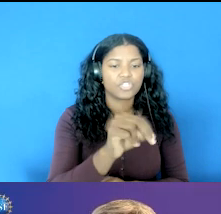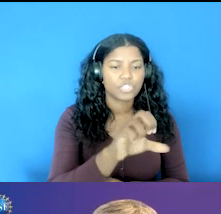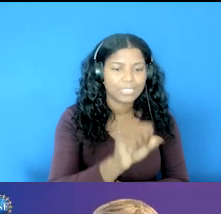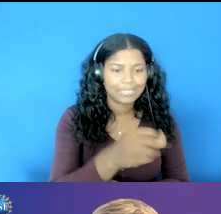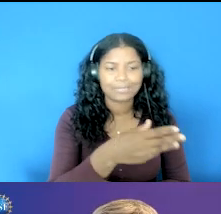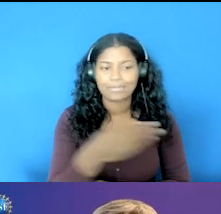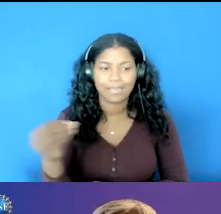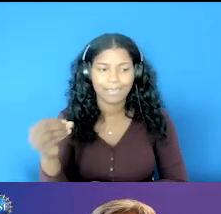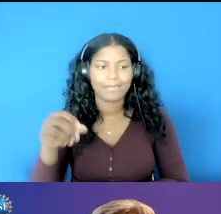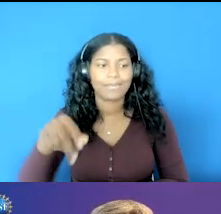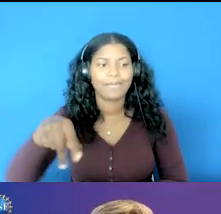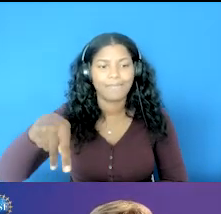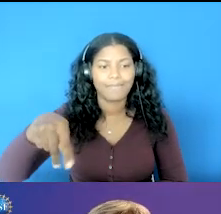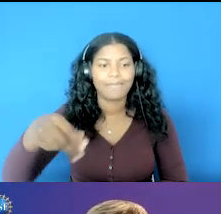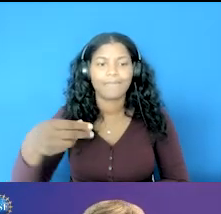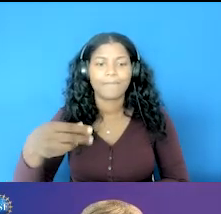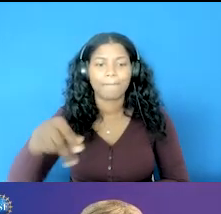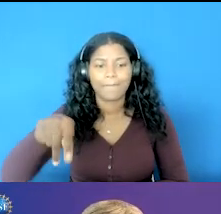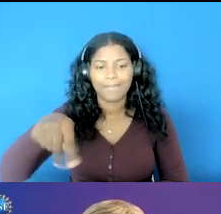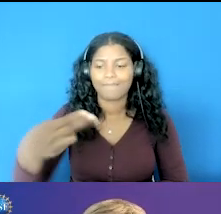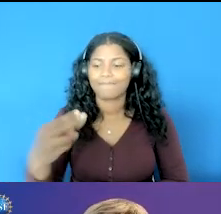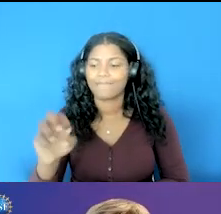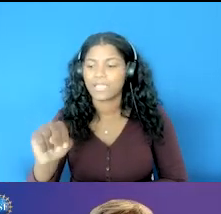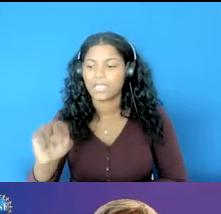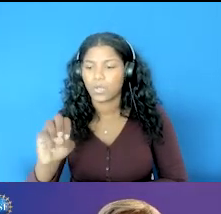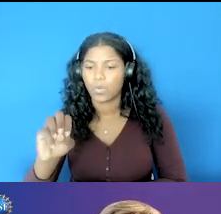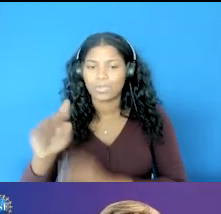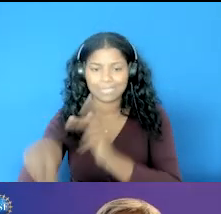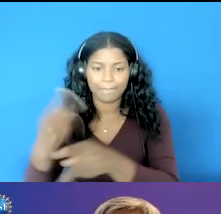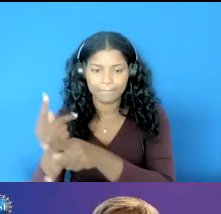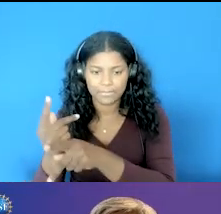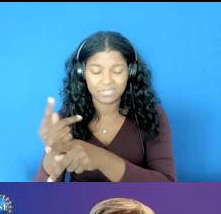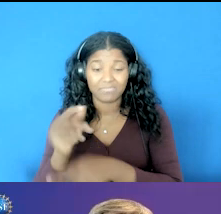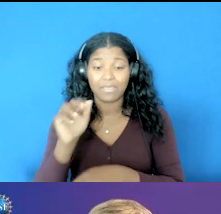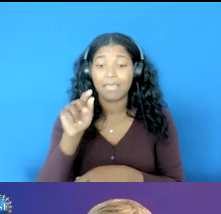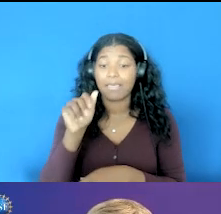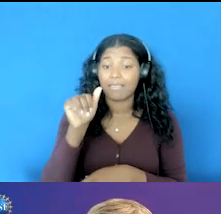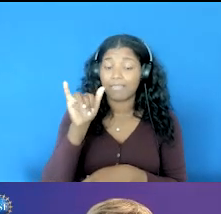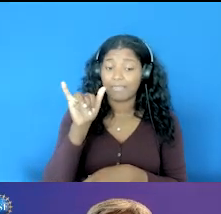developmental, social and other contexts. The program accepts proposals in two tracks.